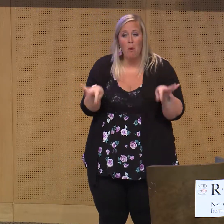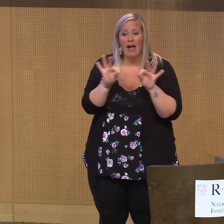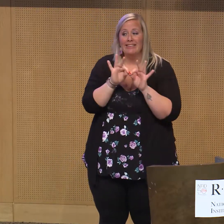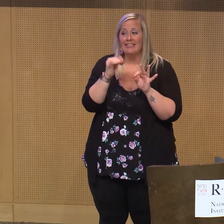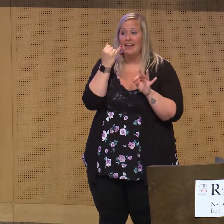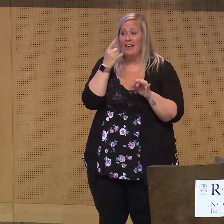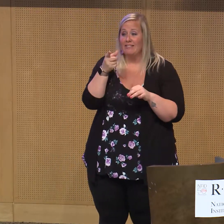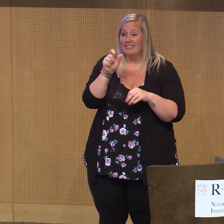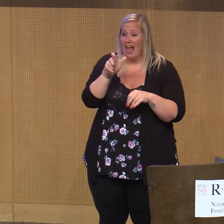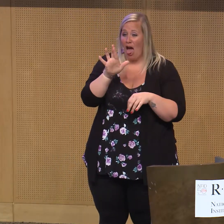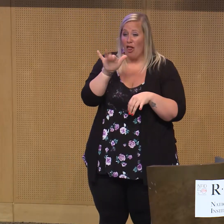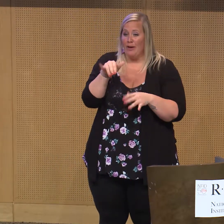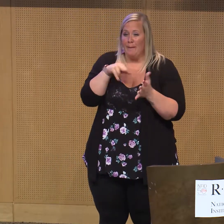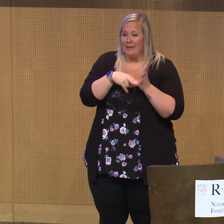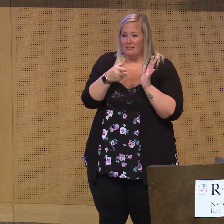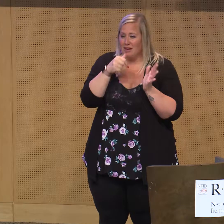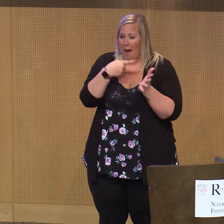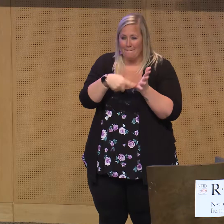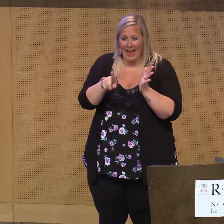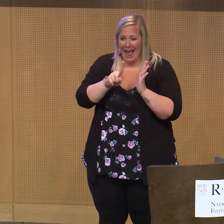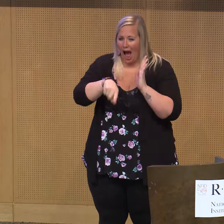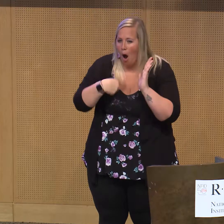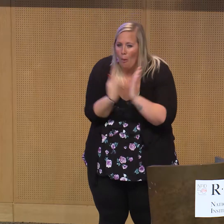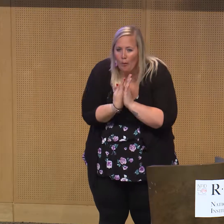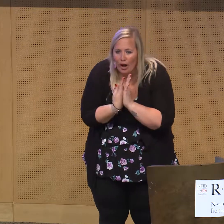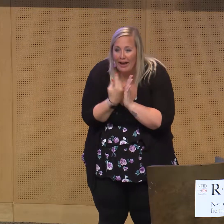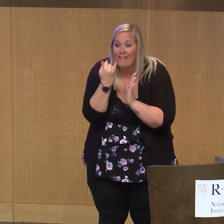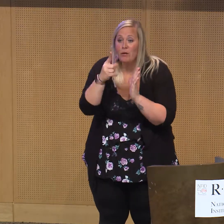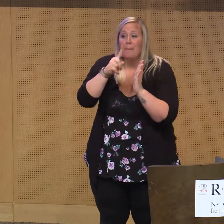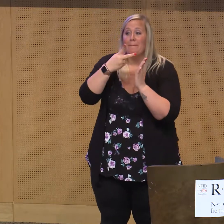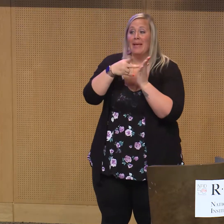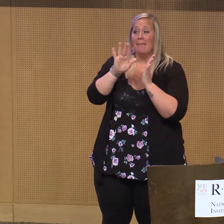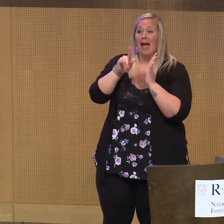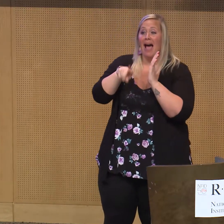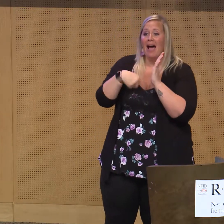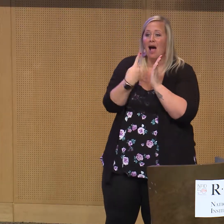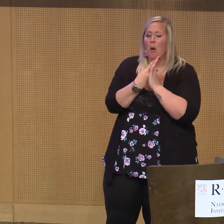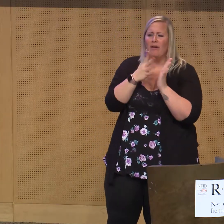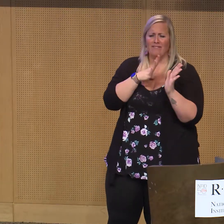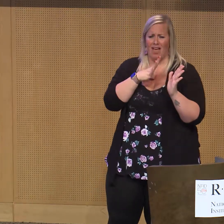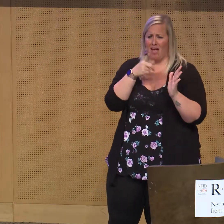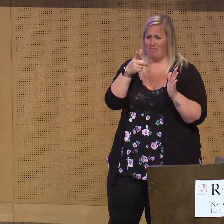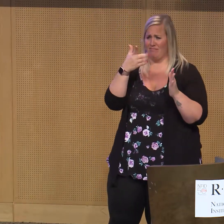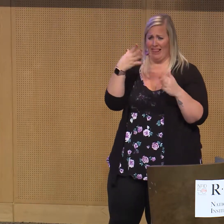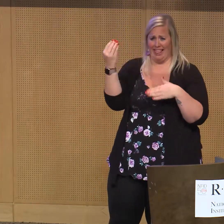And salary is an important thing to know about your job. You're not paid hourly if you're a salaried employee.